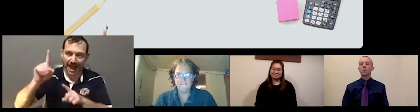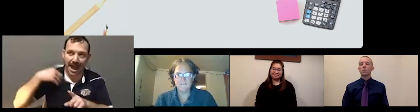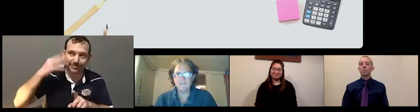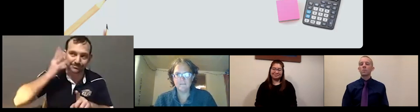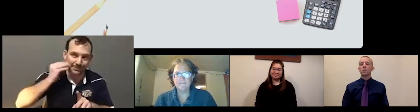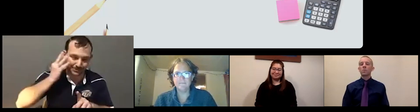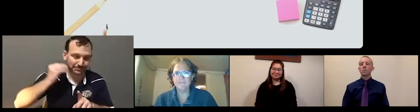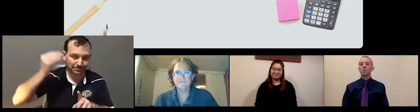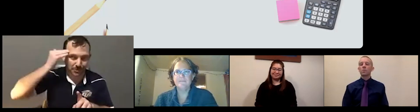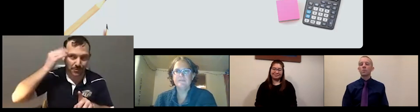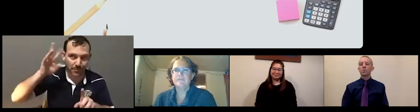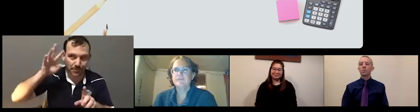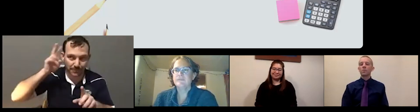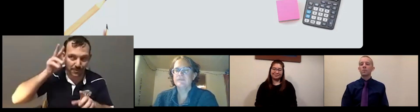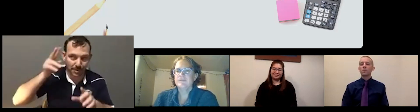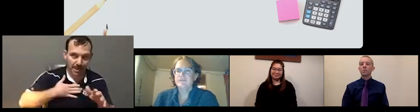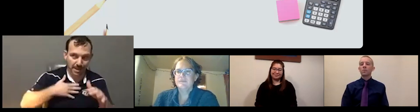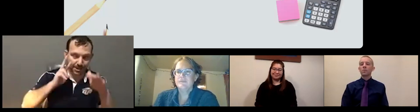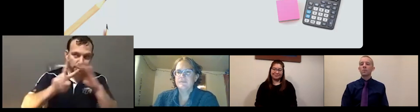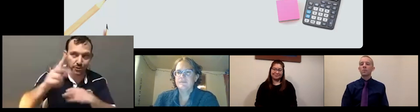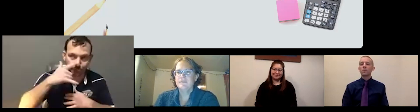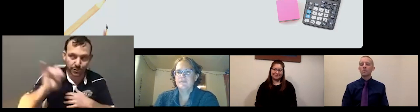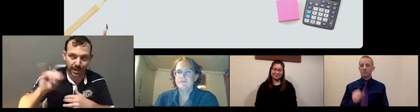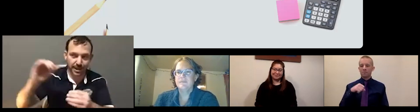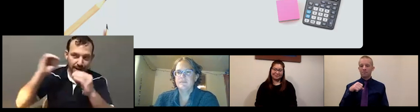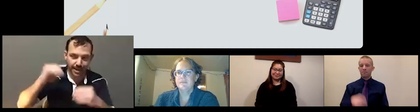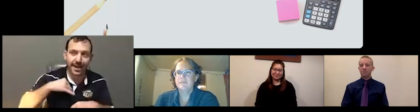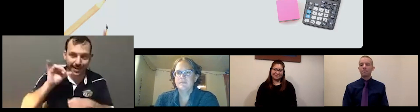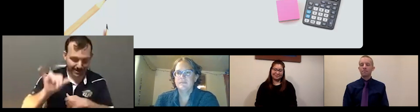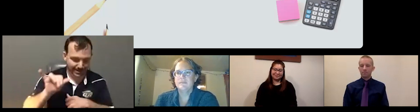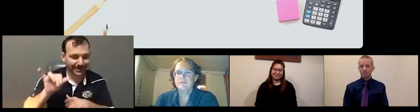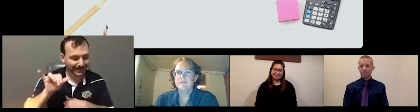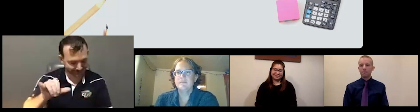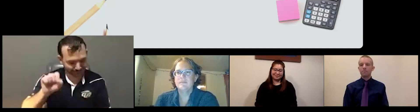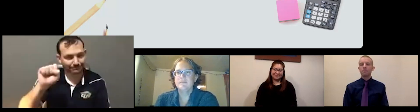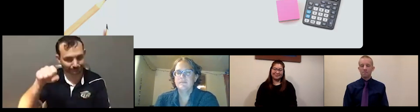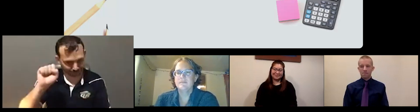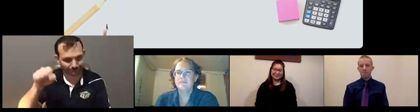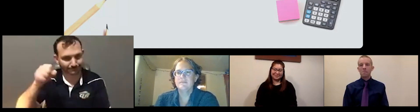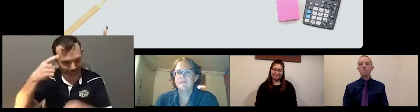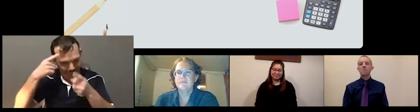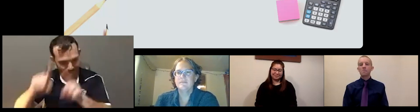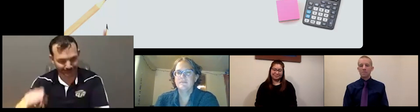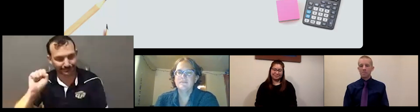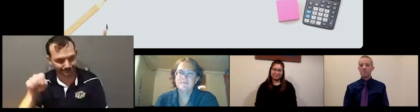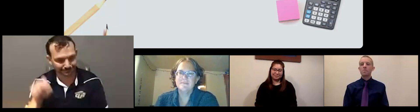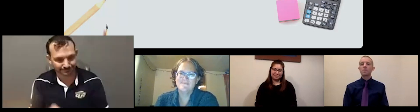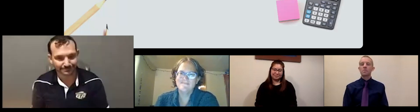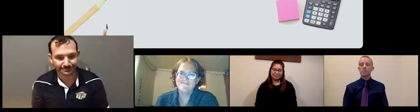They have experience and can foresee what your experience will be like and can pass on the knowledge. Yes. Agreed.